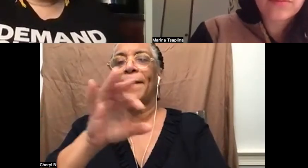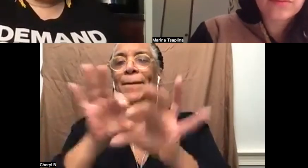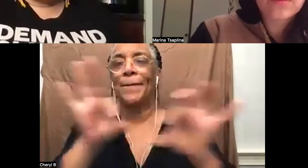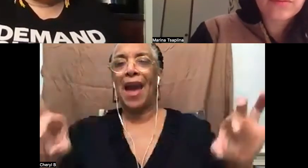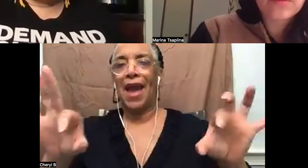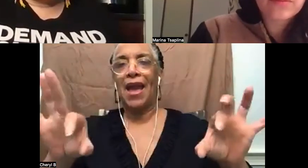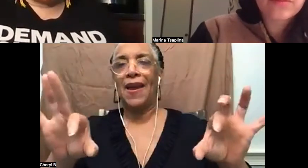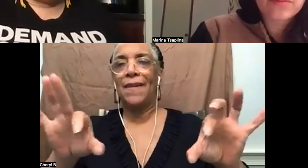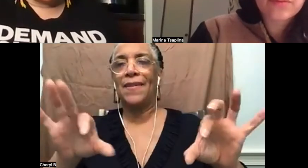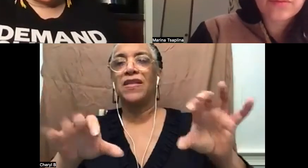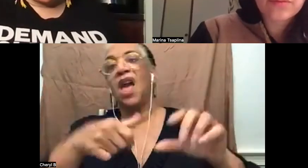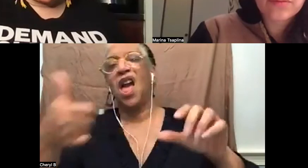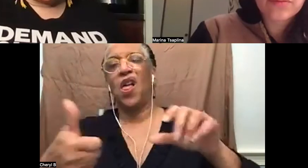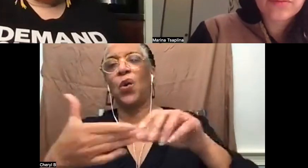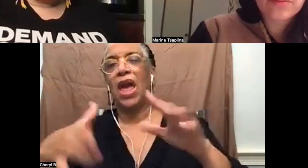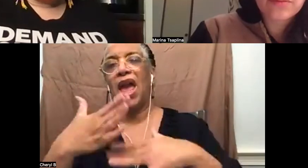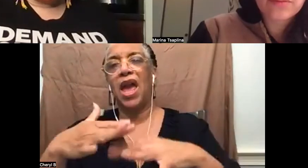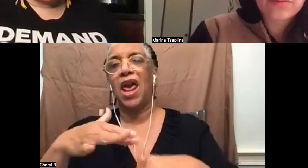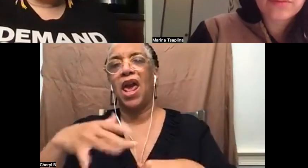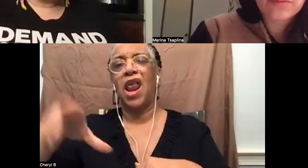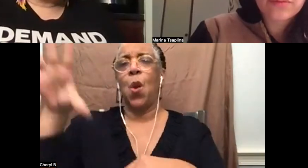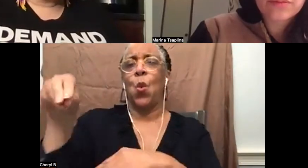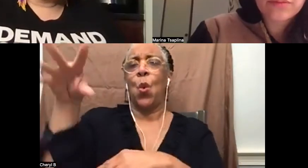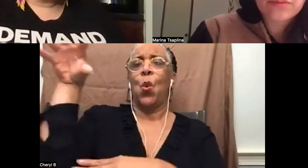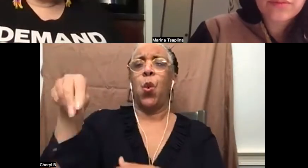underneath me. There were people there